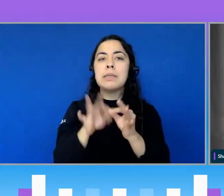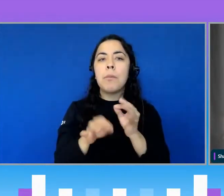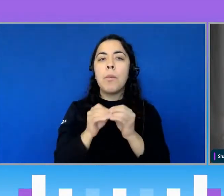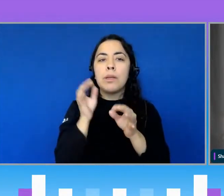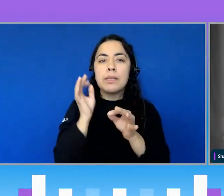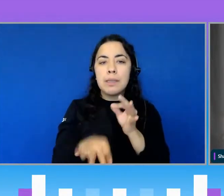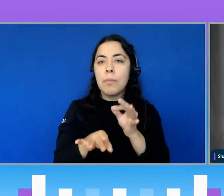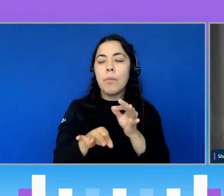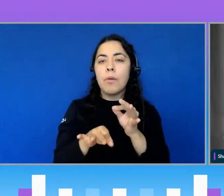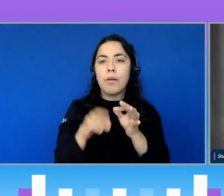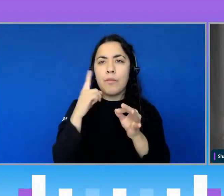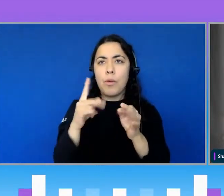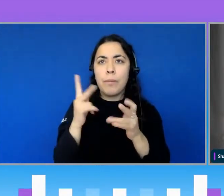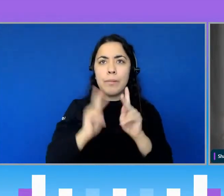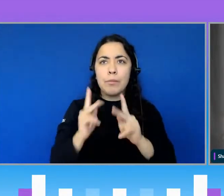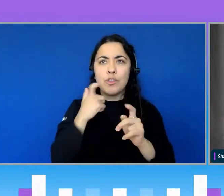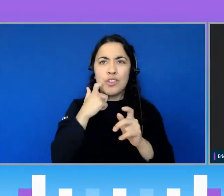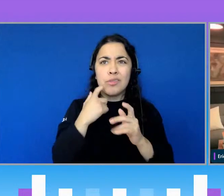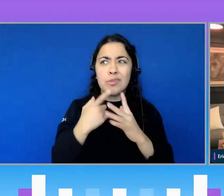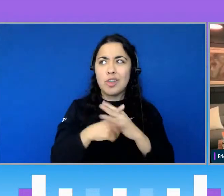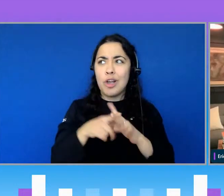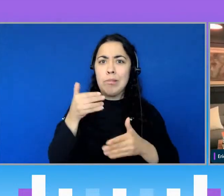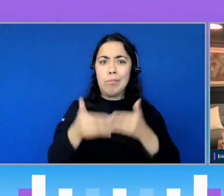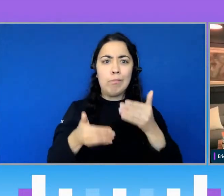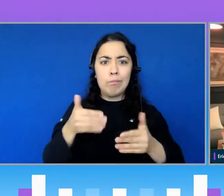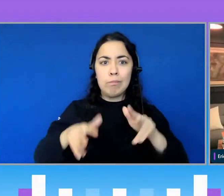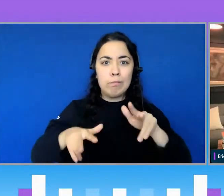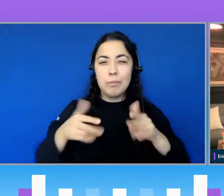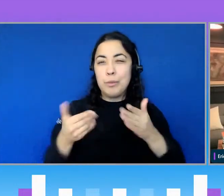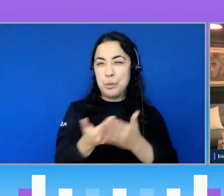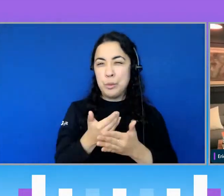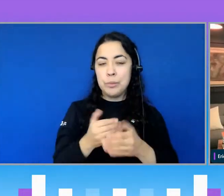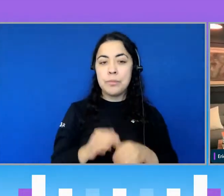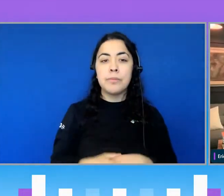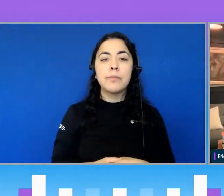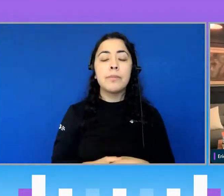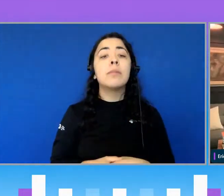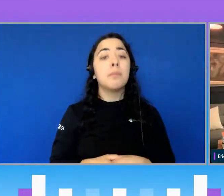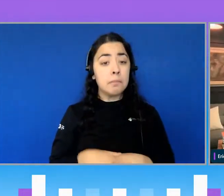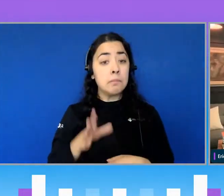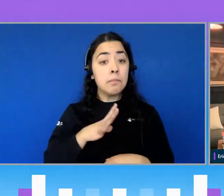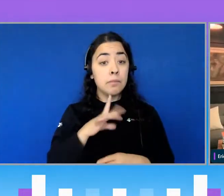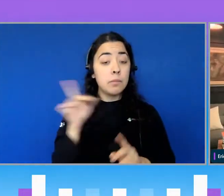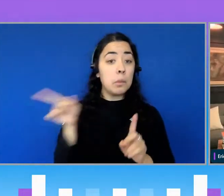to folks new new to this. >> Is so going back to this, I'm